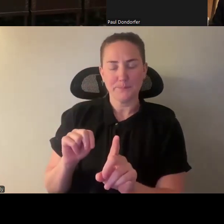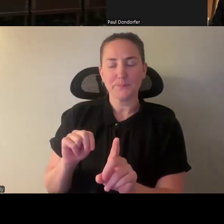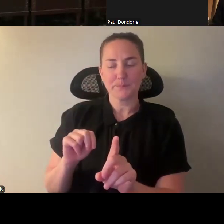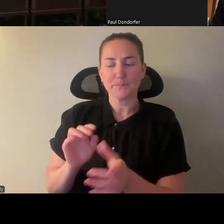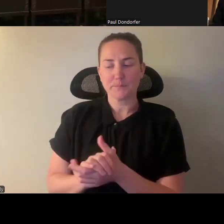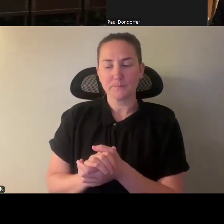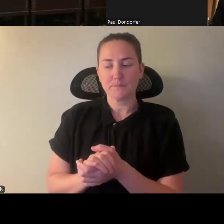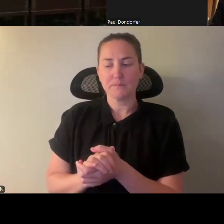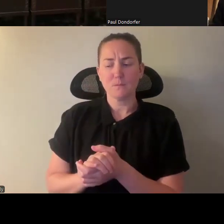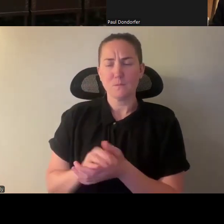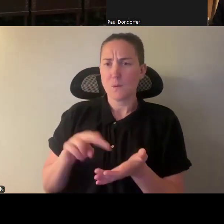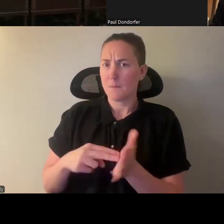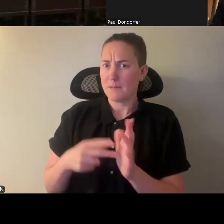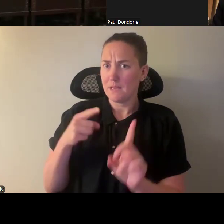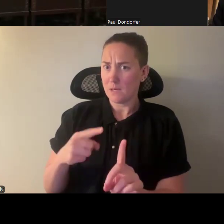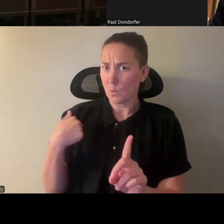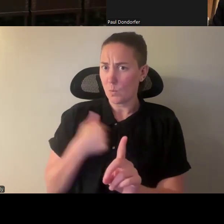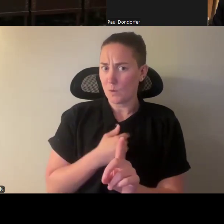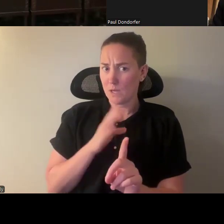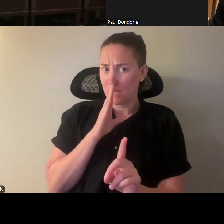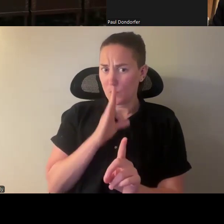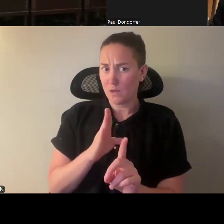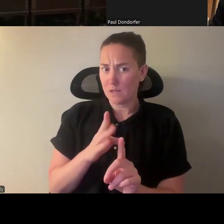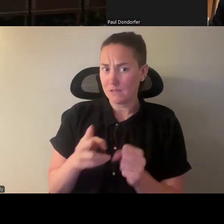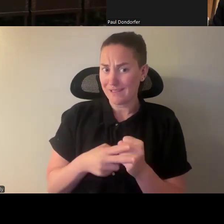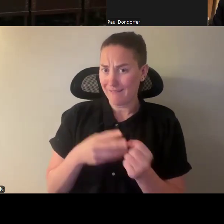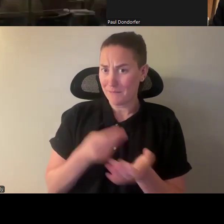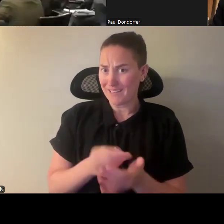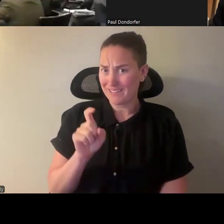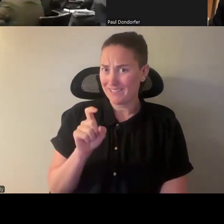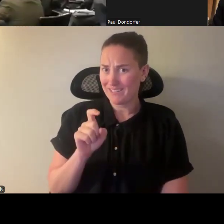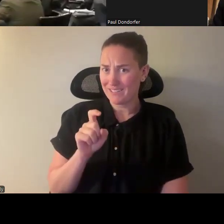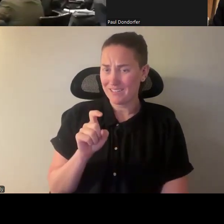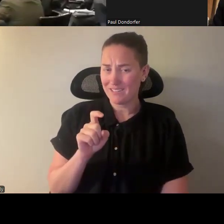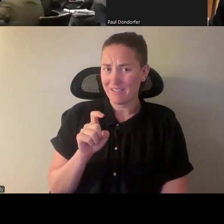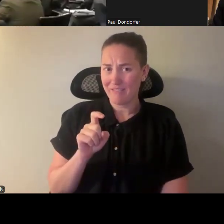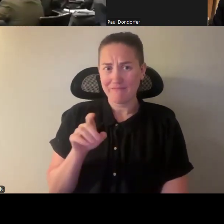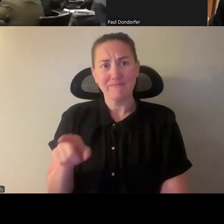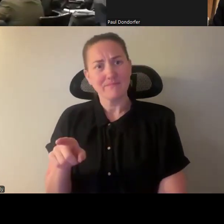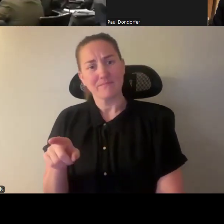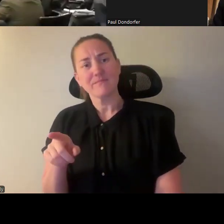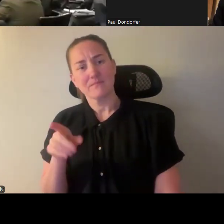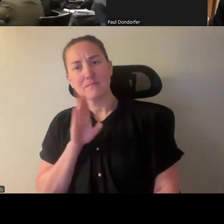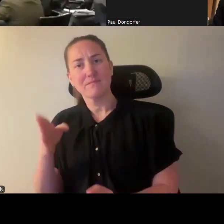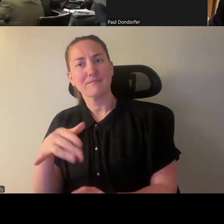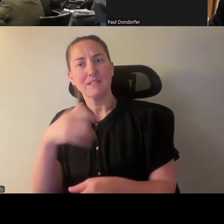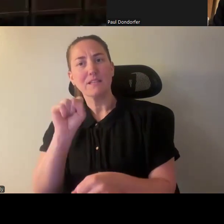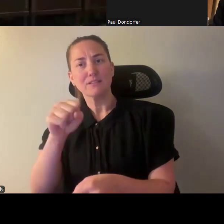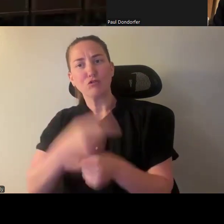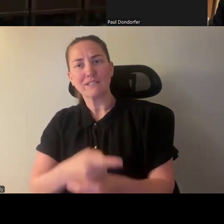in conclusion uh we would be saving money through you madam president Correct Thank you That'll be